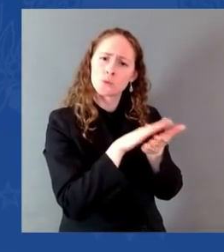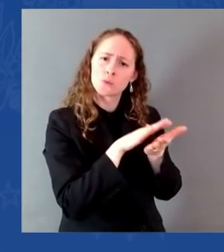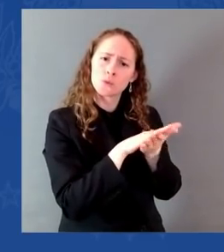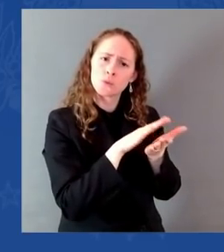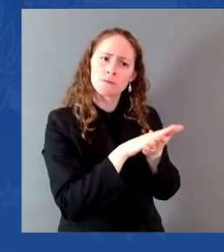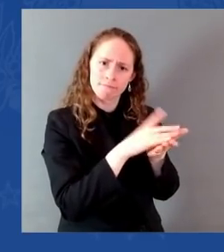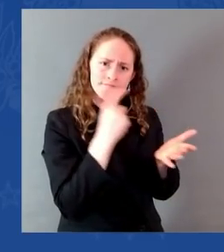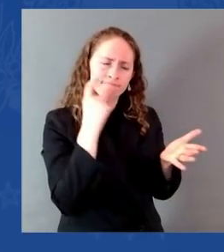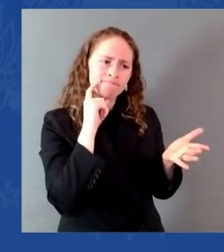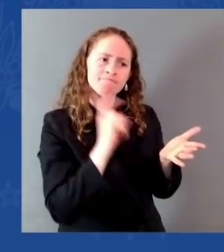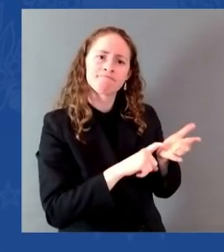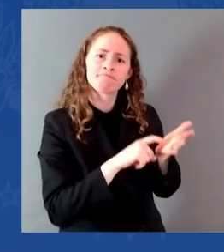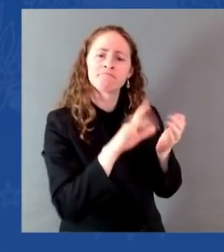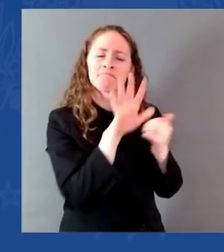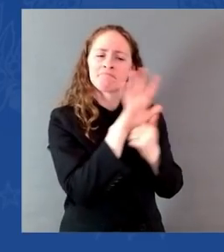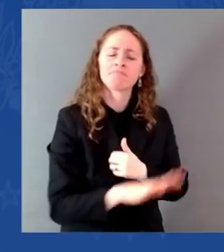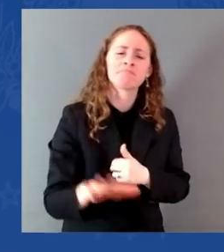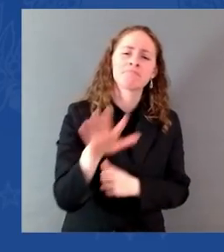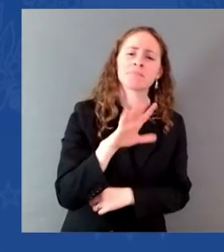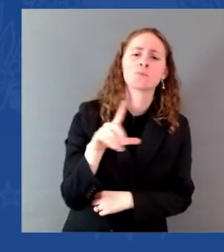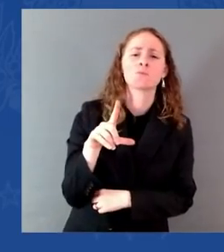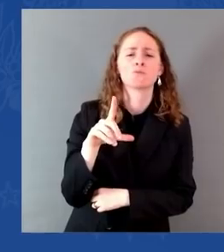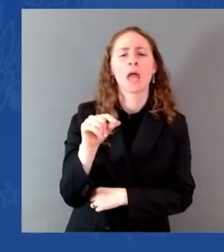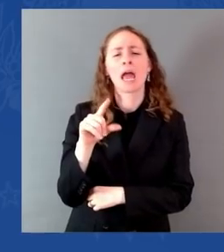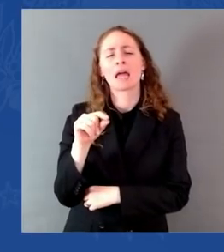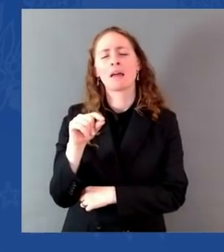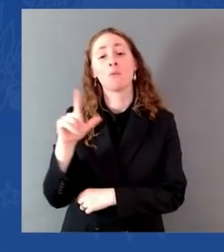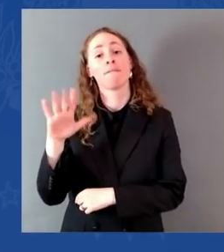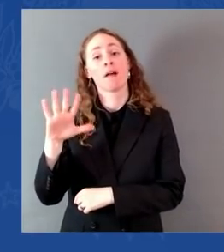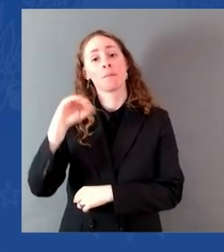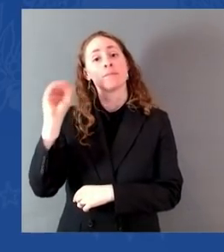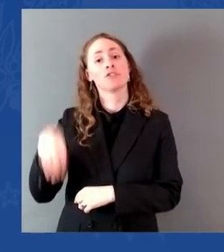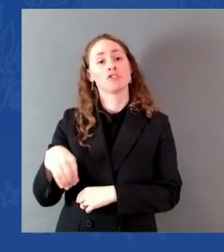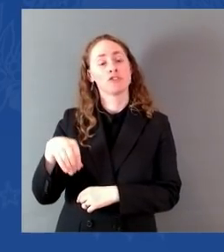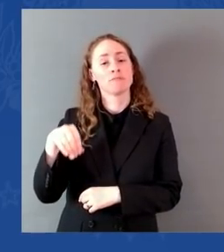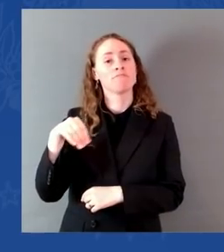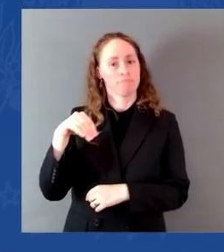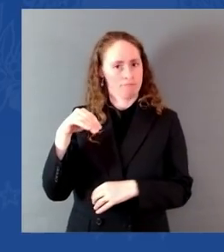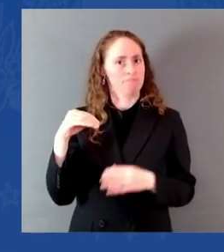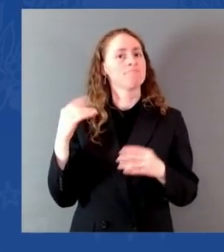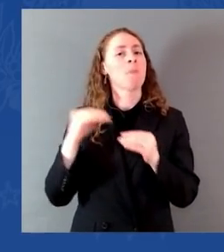They start off at a great disadvantage because their mom or their dad, their single parent doesn't have the education,